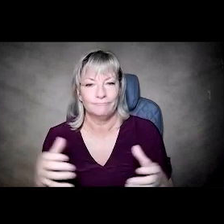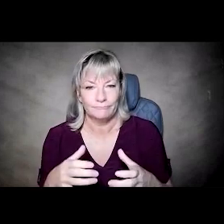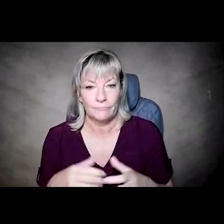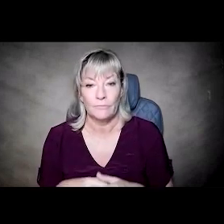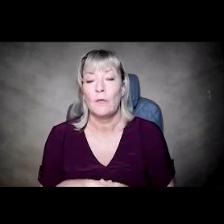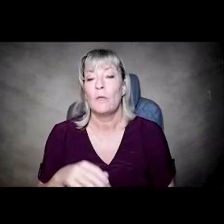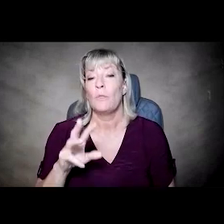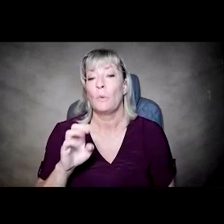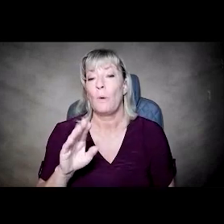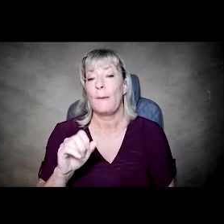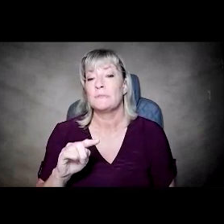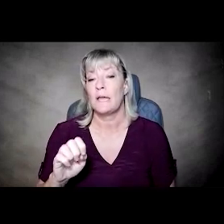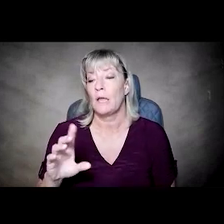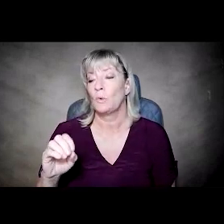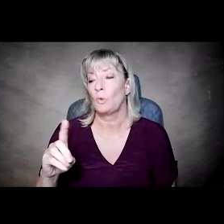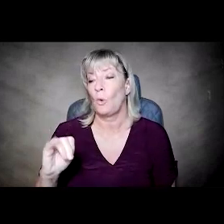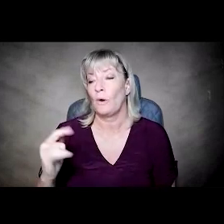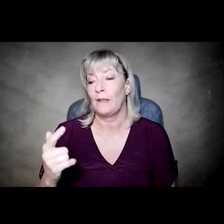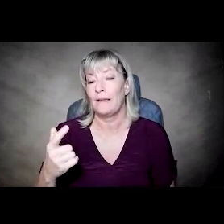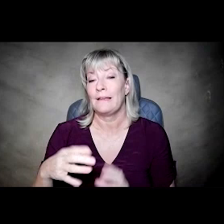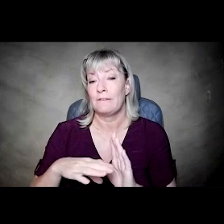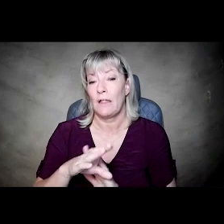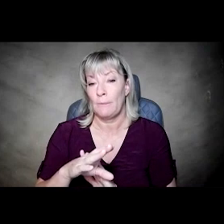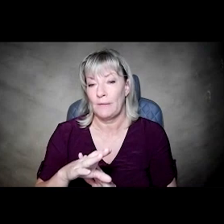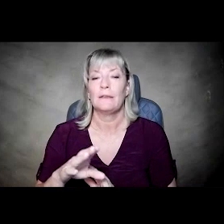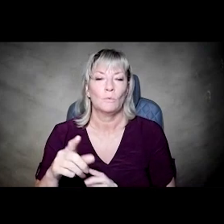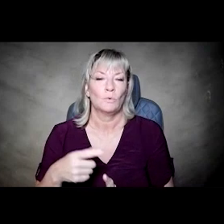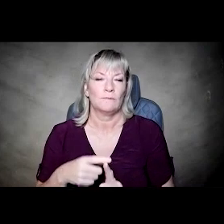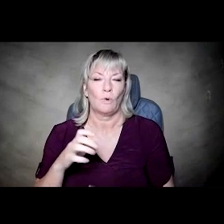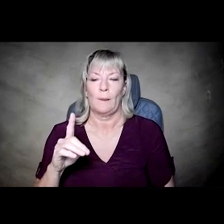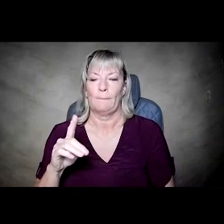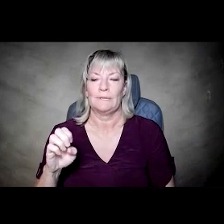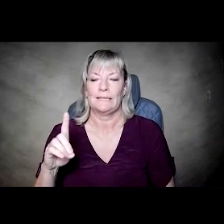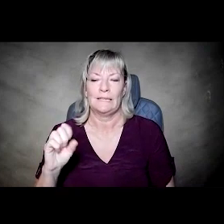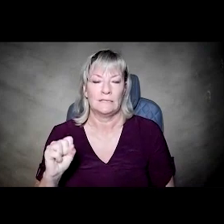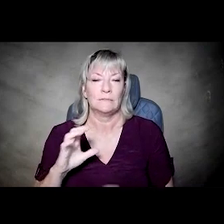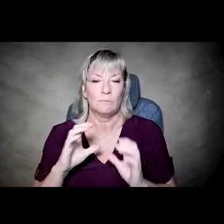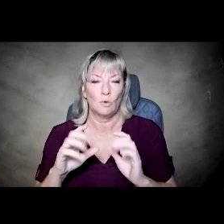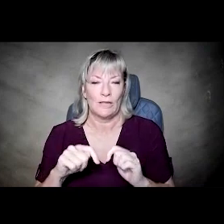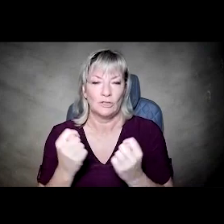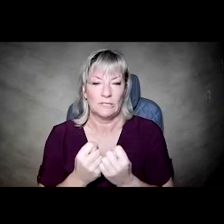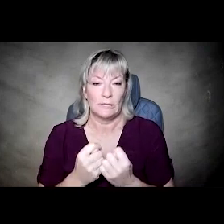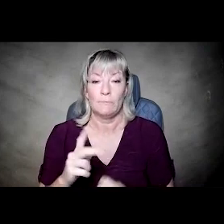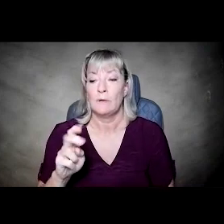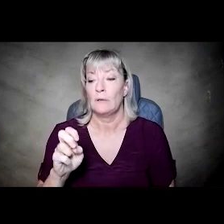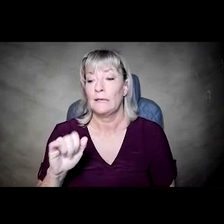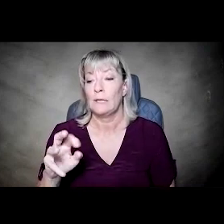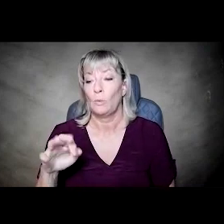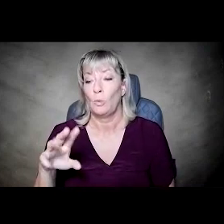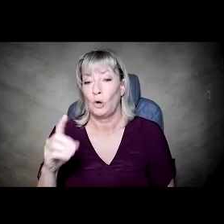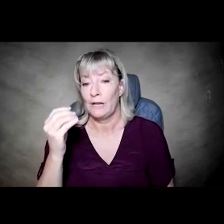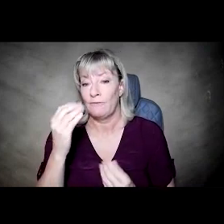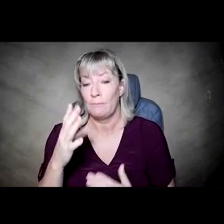created by DEED’s Communication Team. Keyword information for SEO was incorporated into the